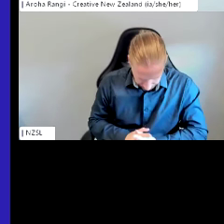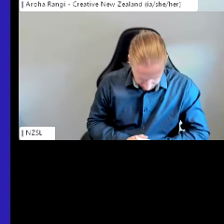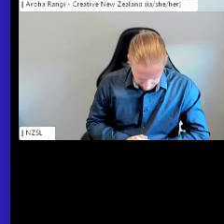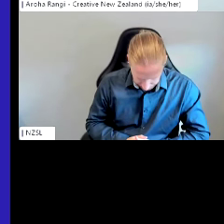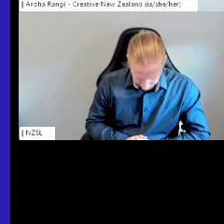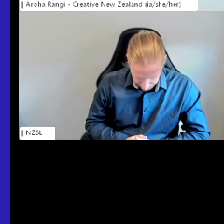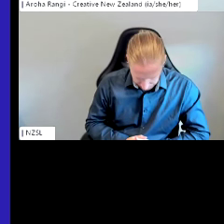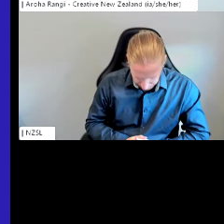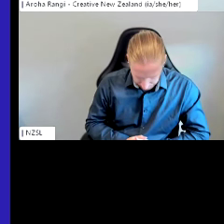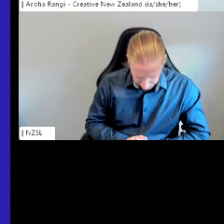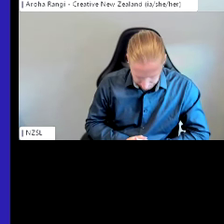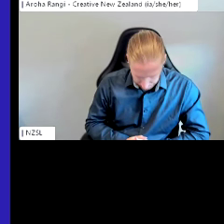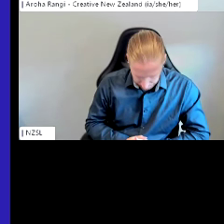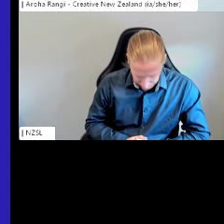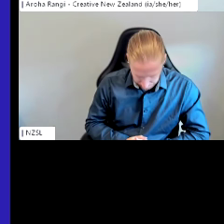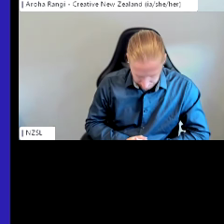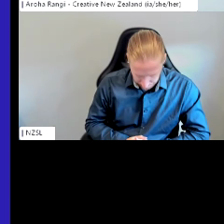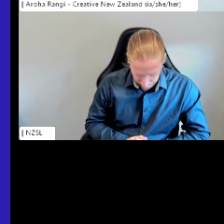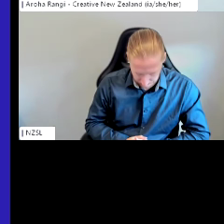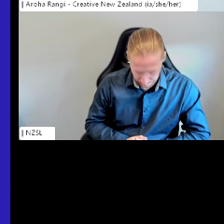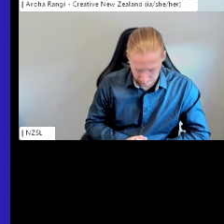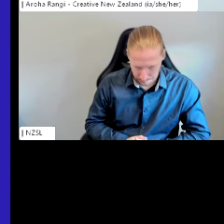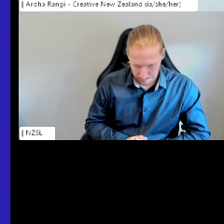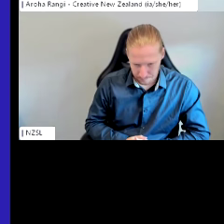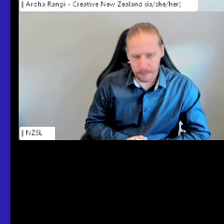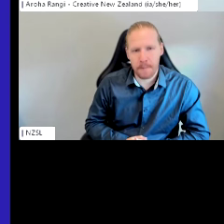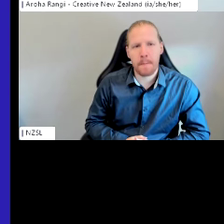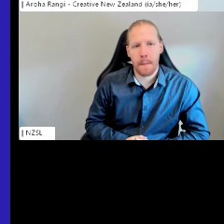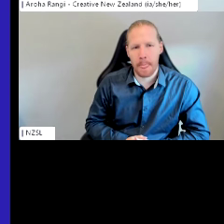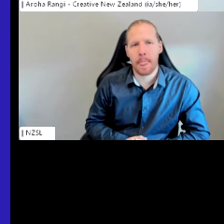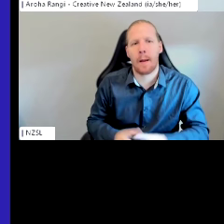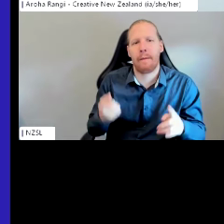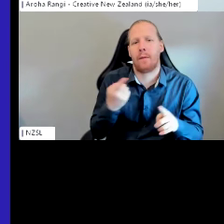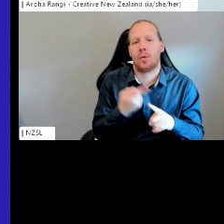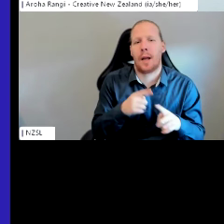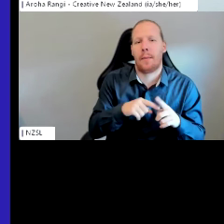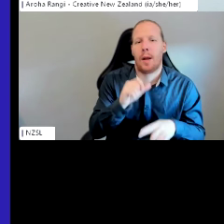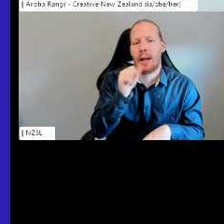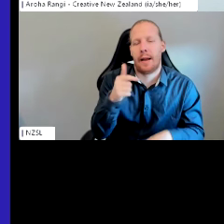shoes. Um, then think about that, you know, think about what would it be like to be a total novice,